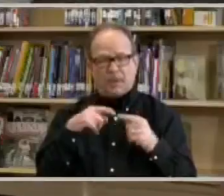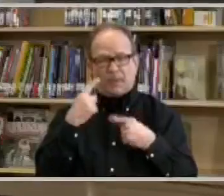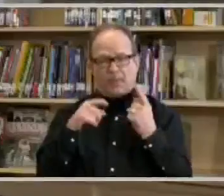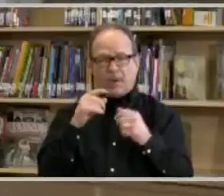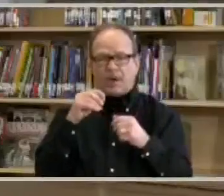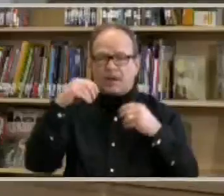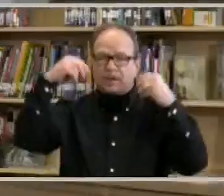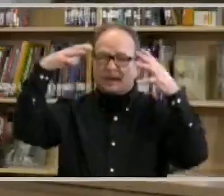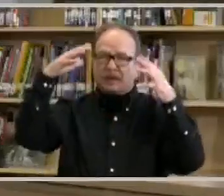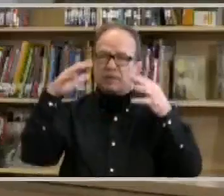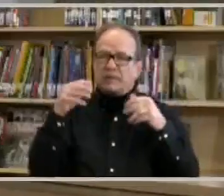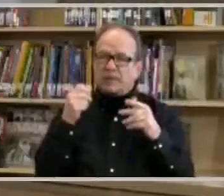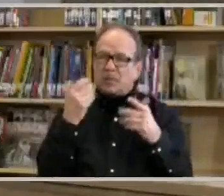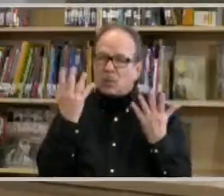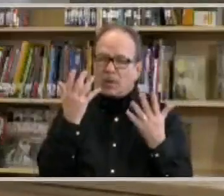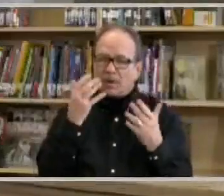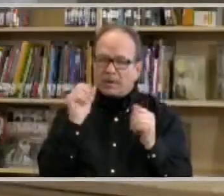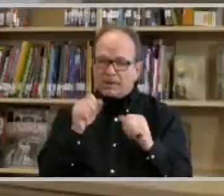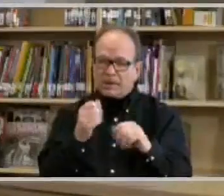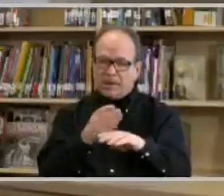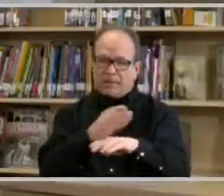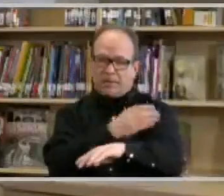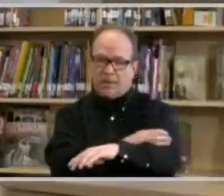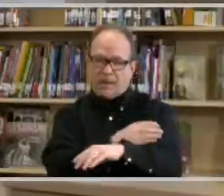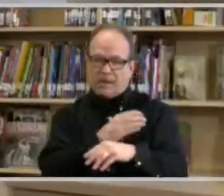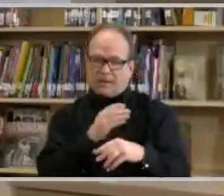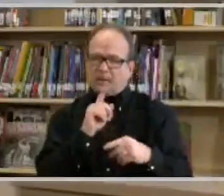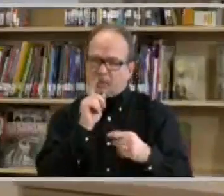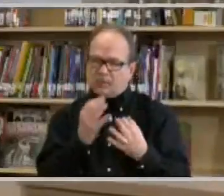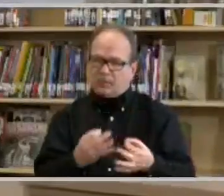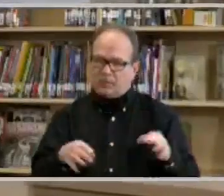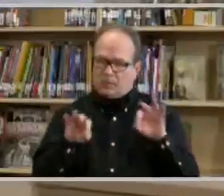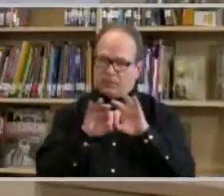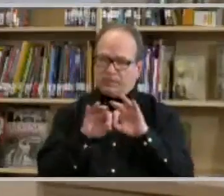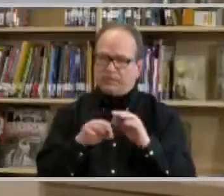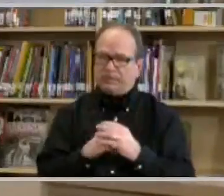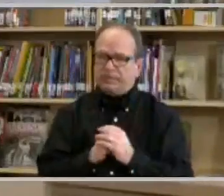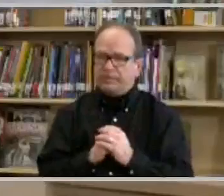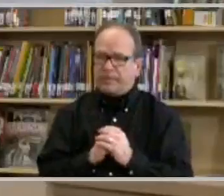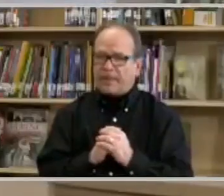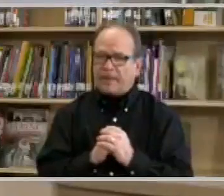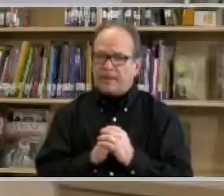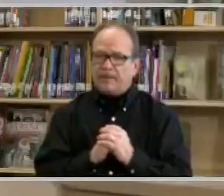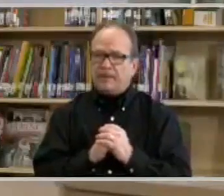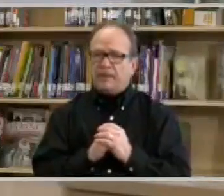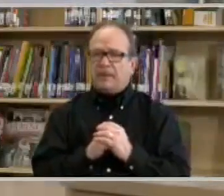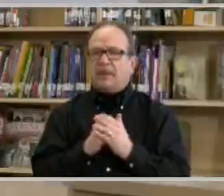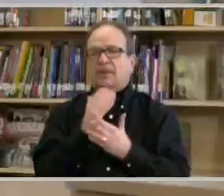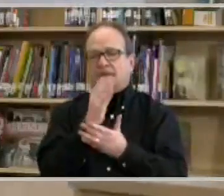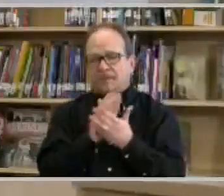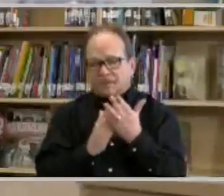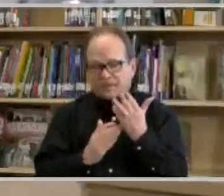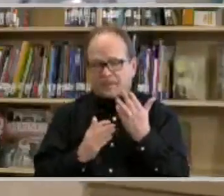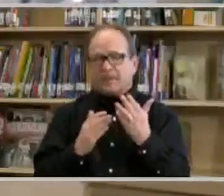CRIME.